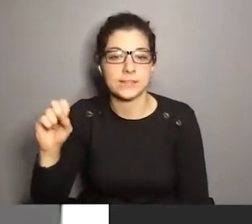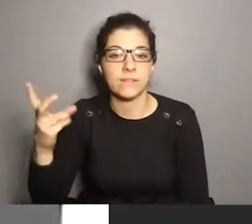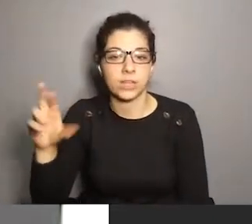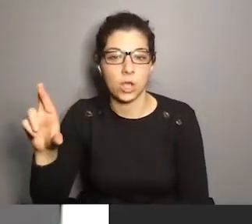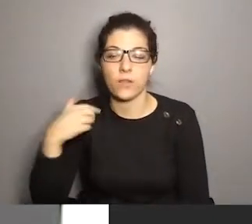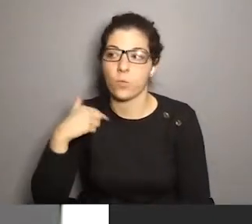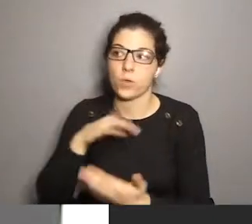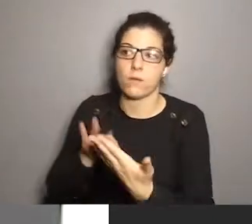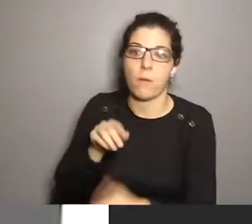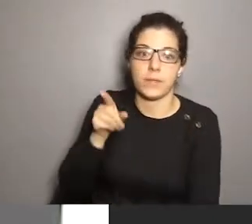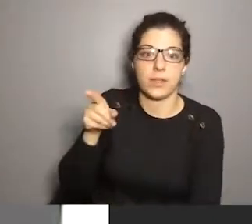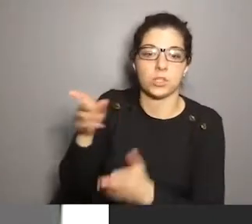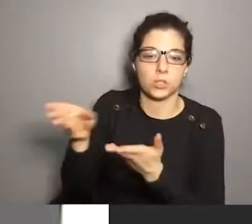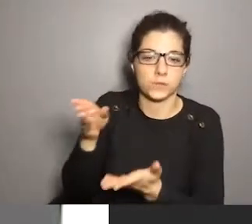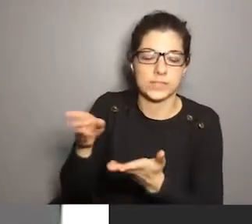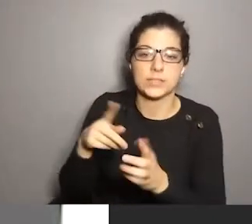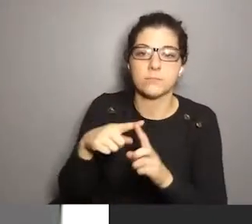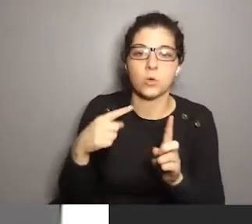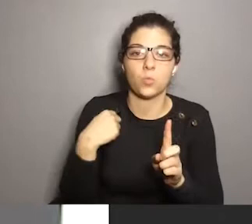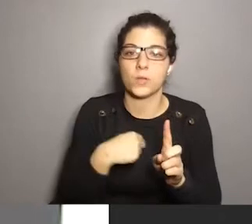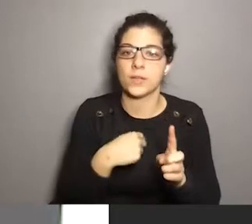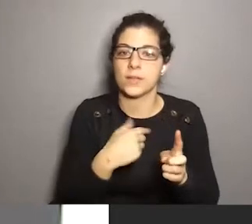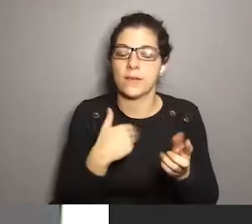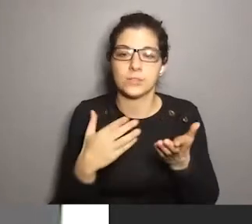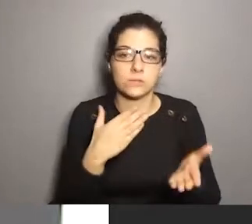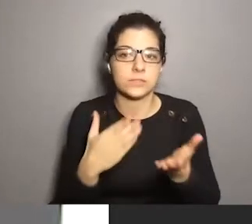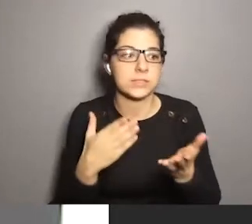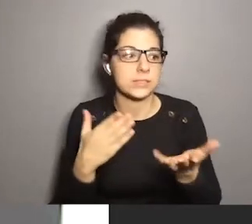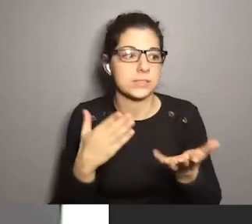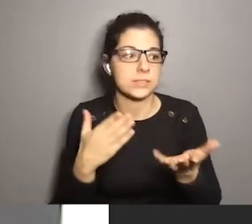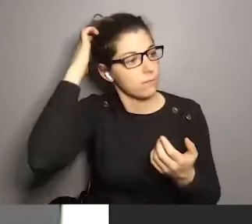but we can have services that are engaged instinctively